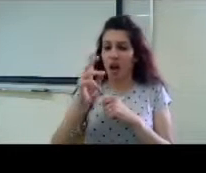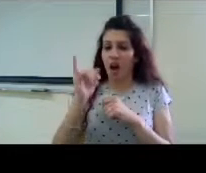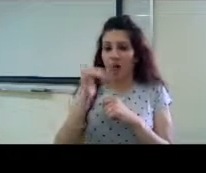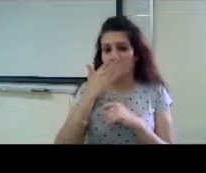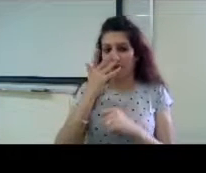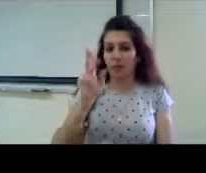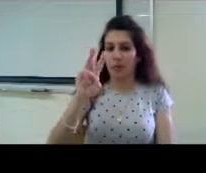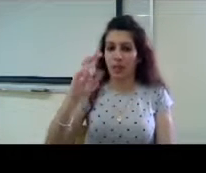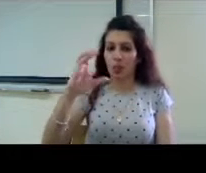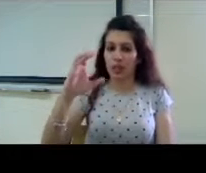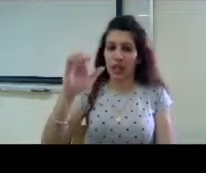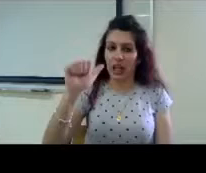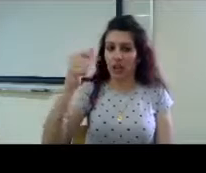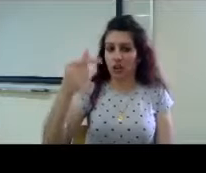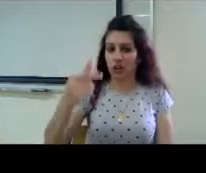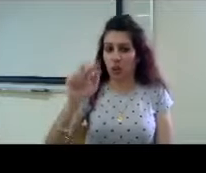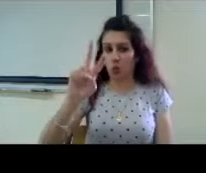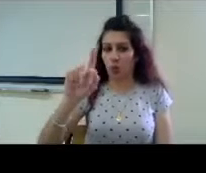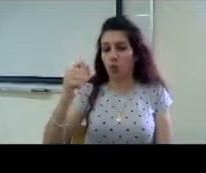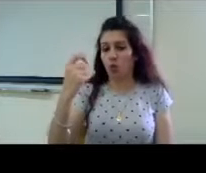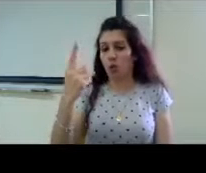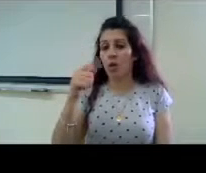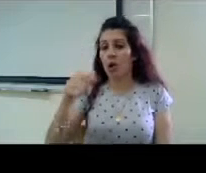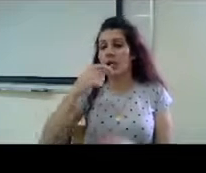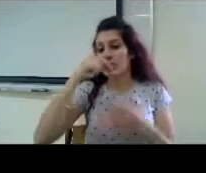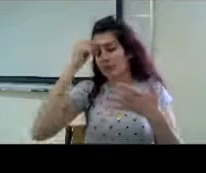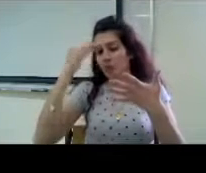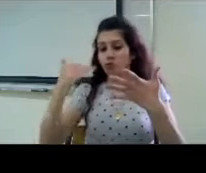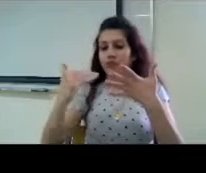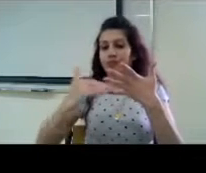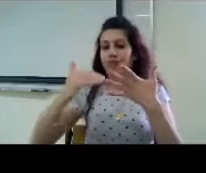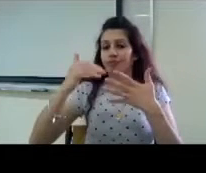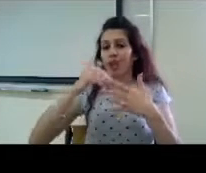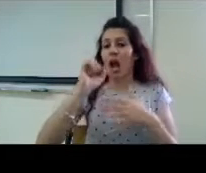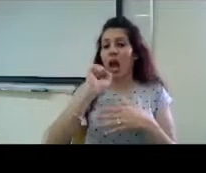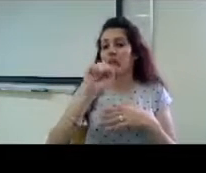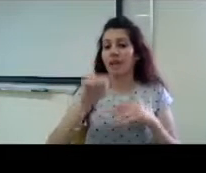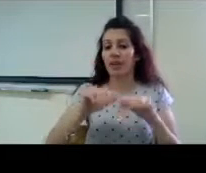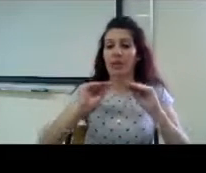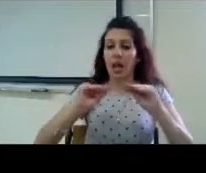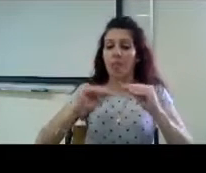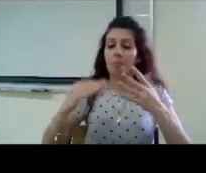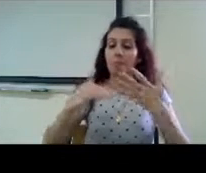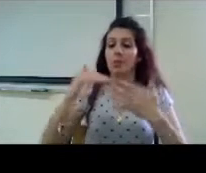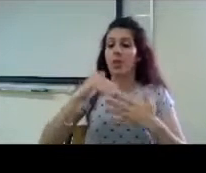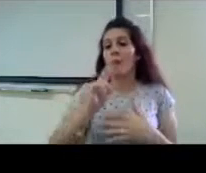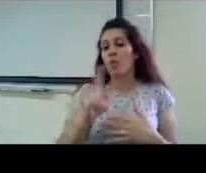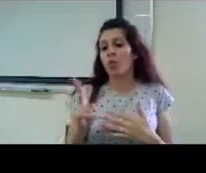to support but recognizing that during this time at home in the pandemic that